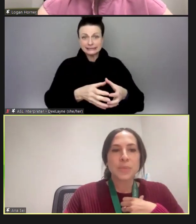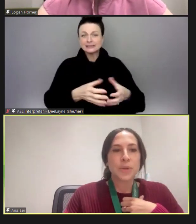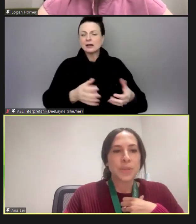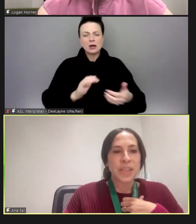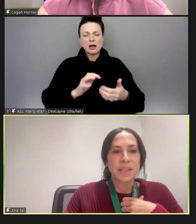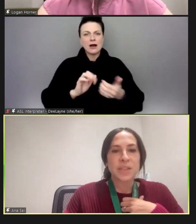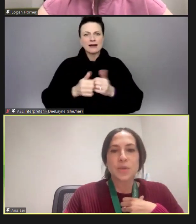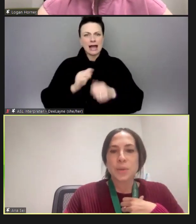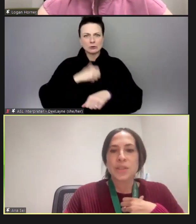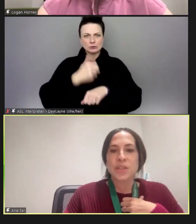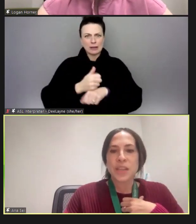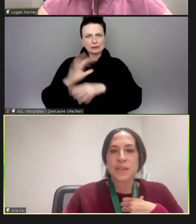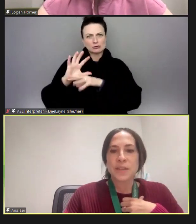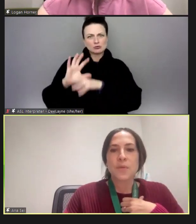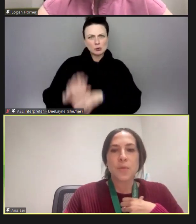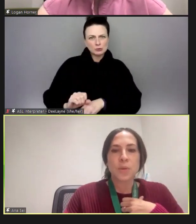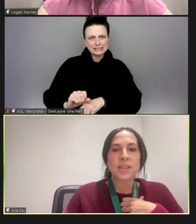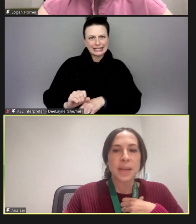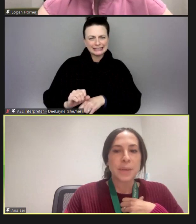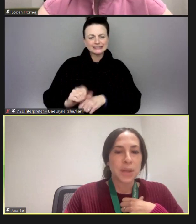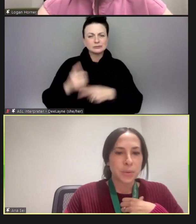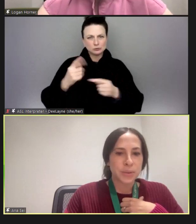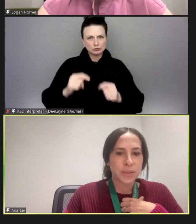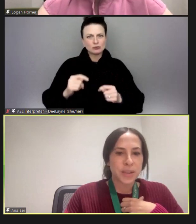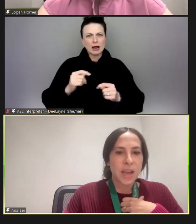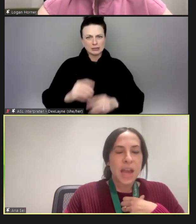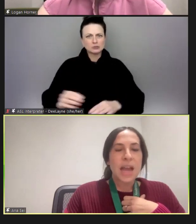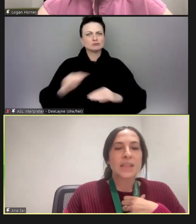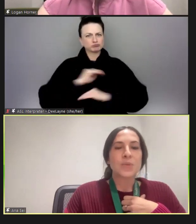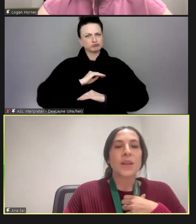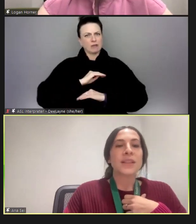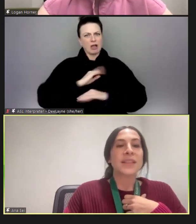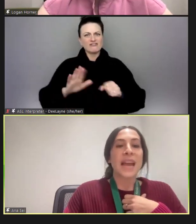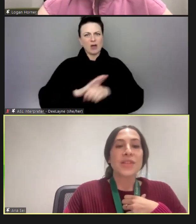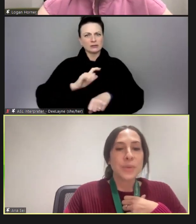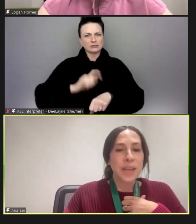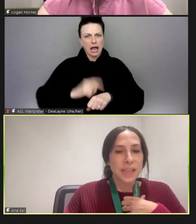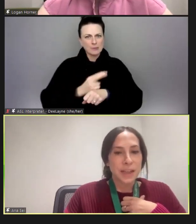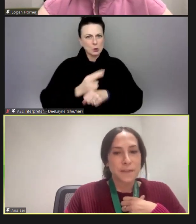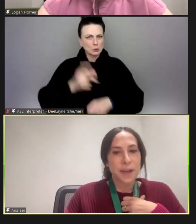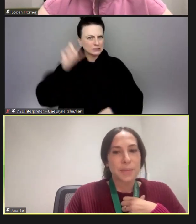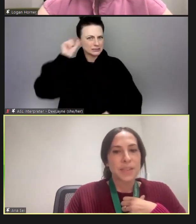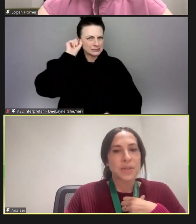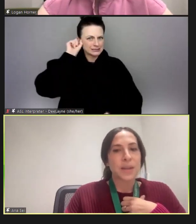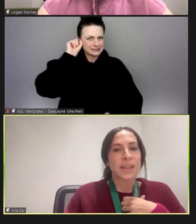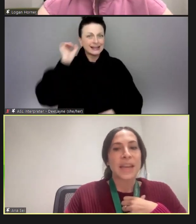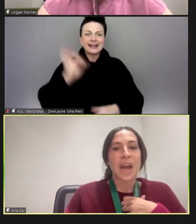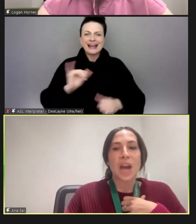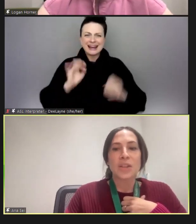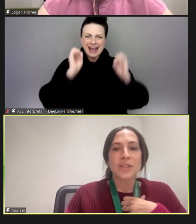routines to achieve full-time use as